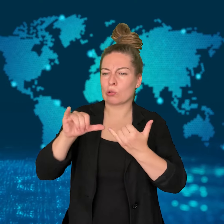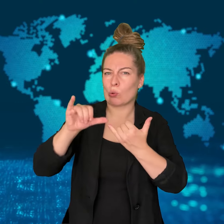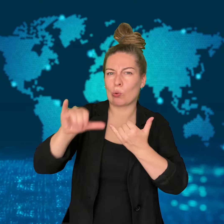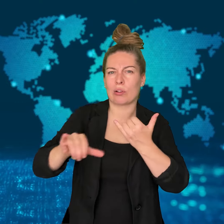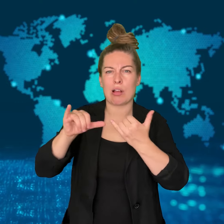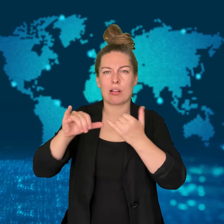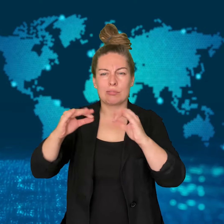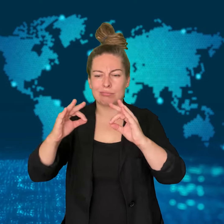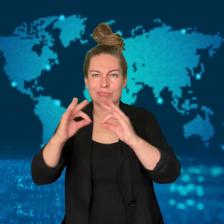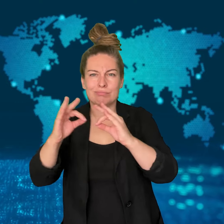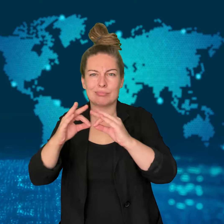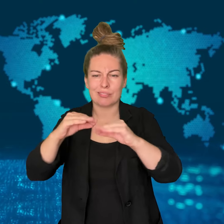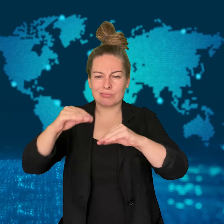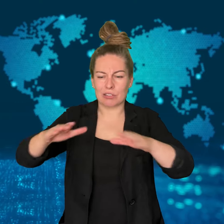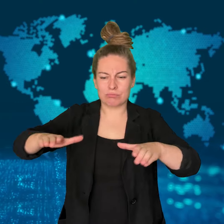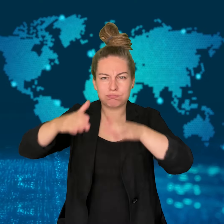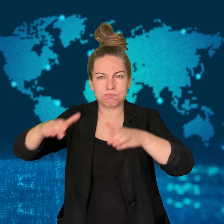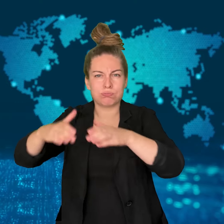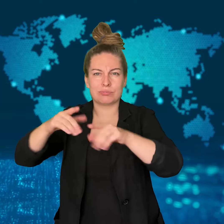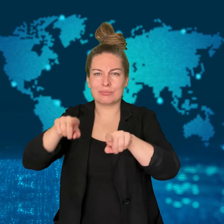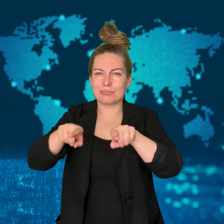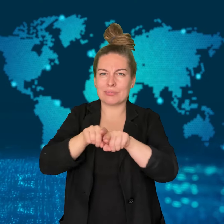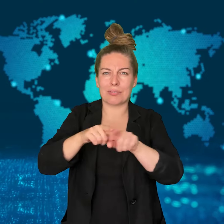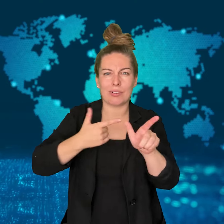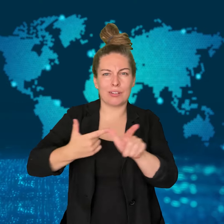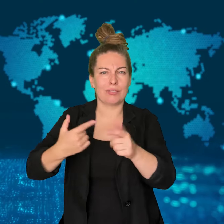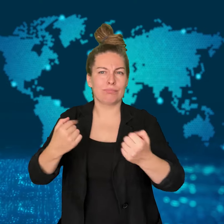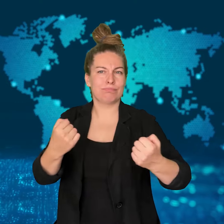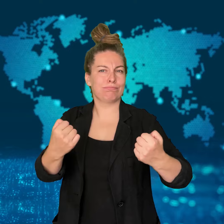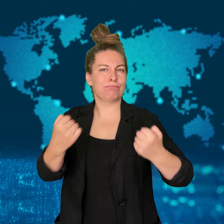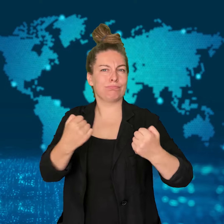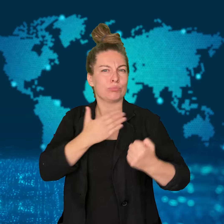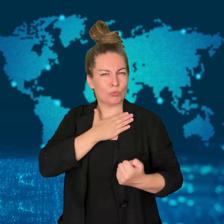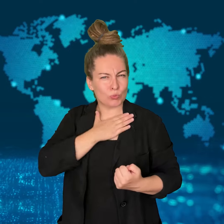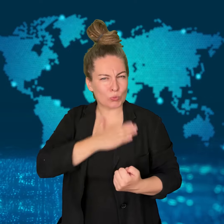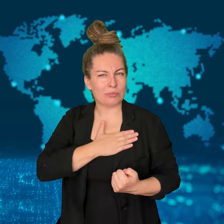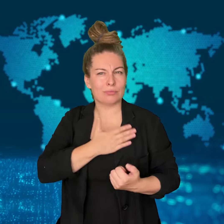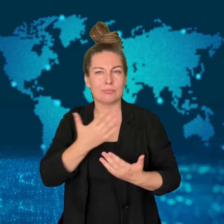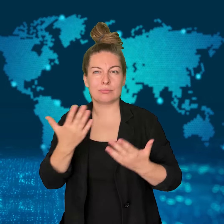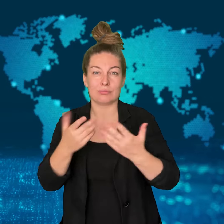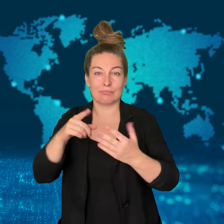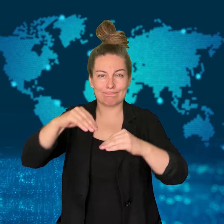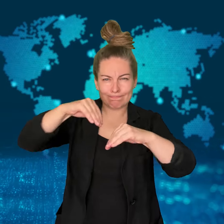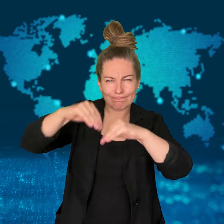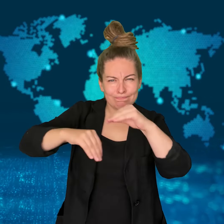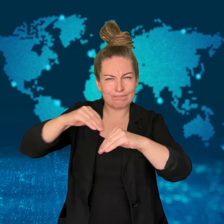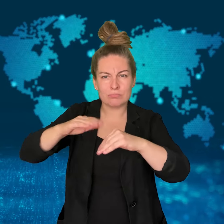particularly their enrichment capabilities.